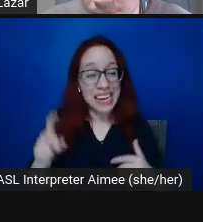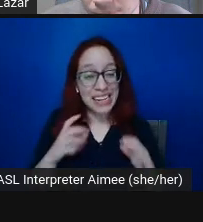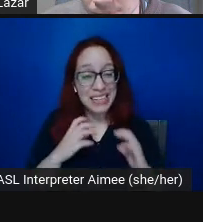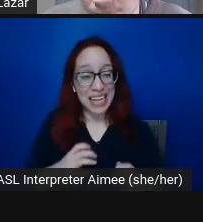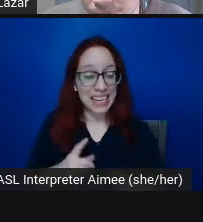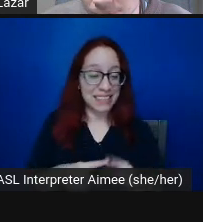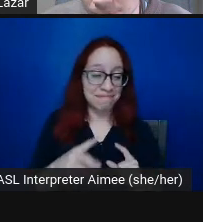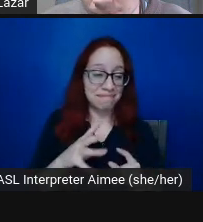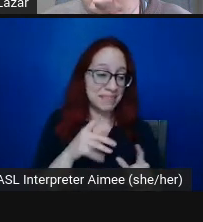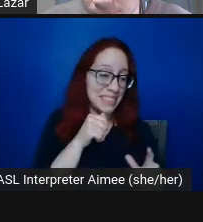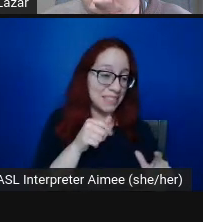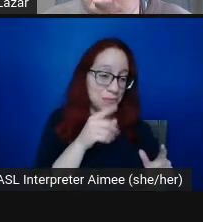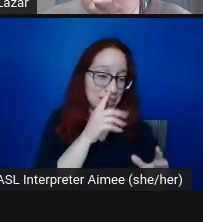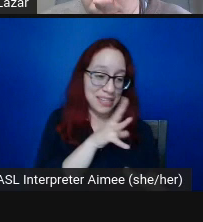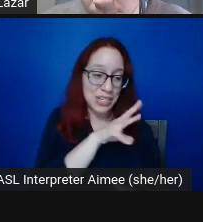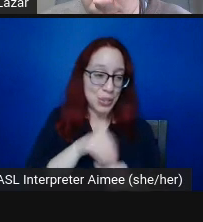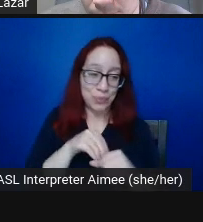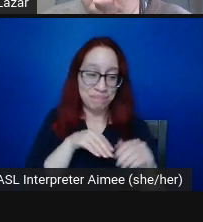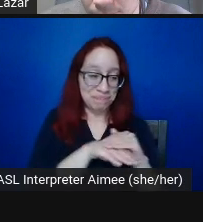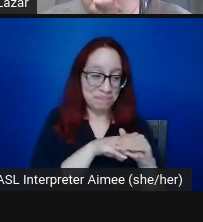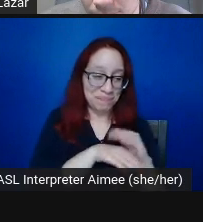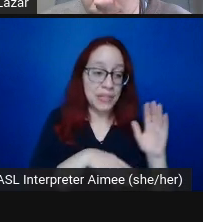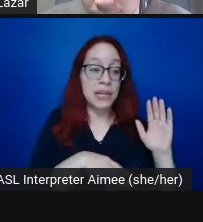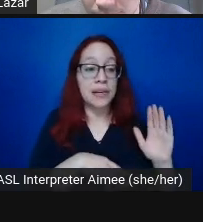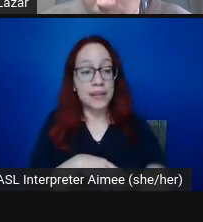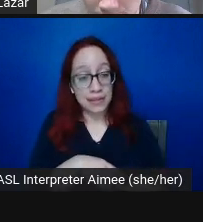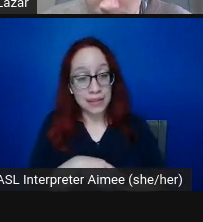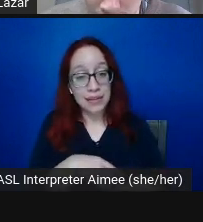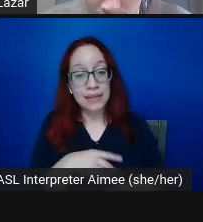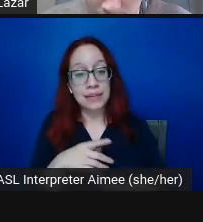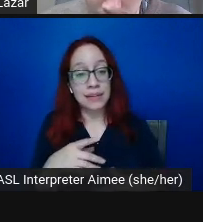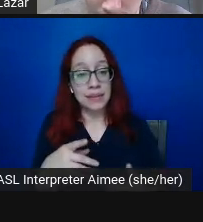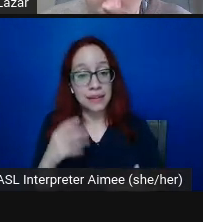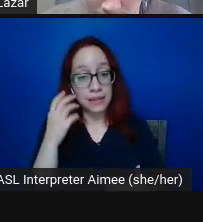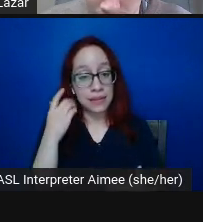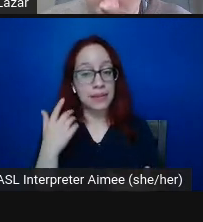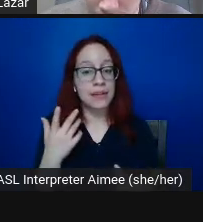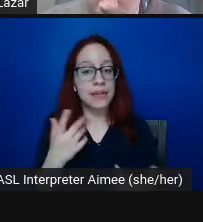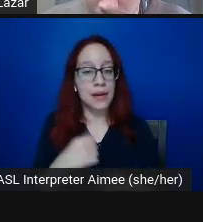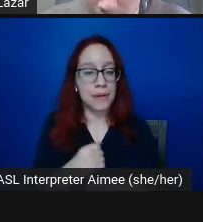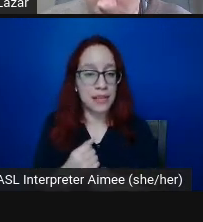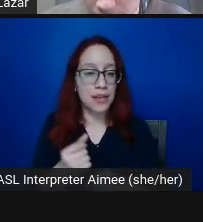With the legislation evolving and making accessibility mandatory